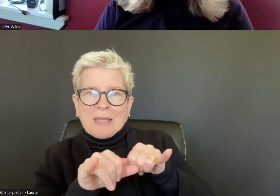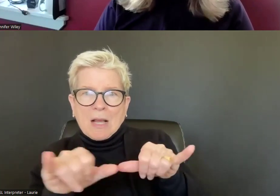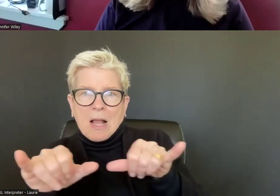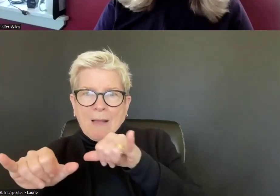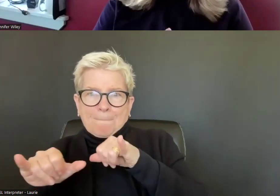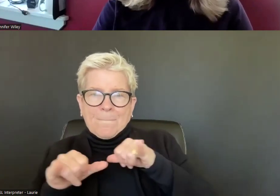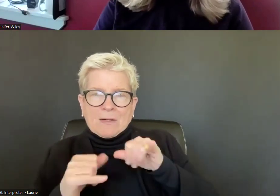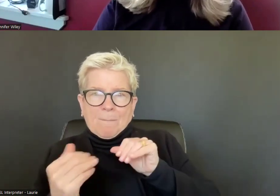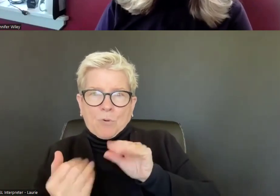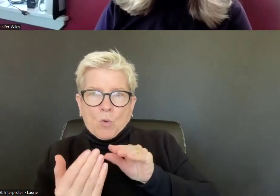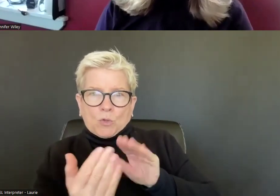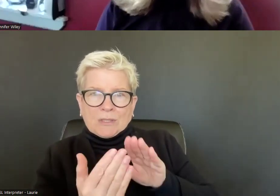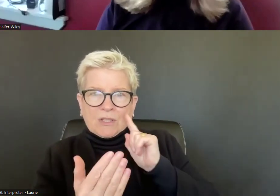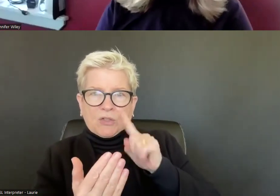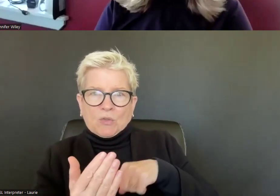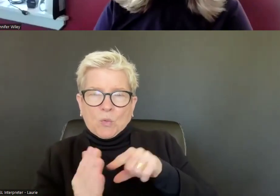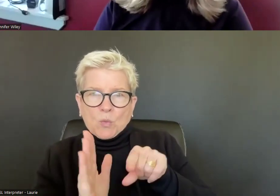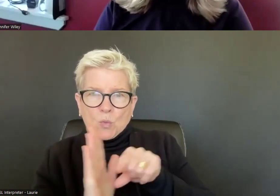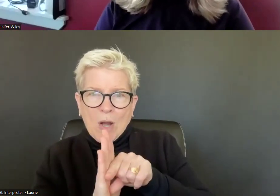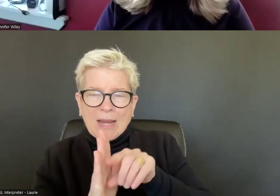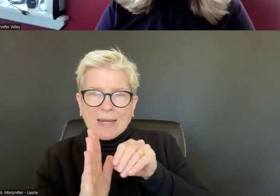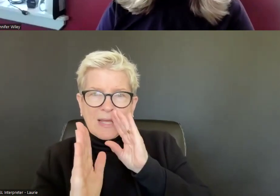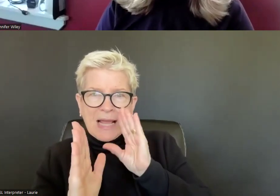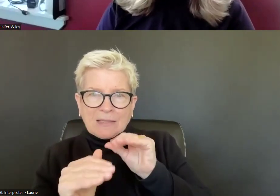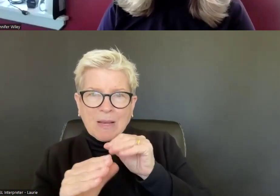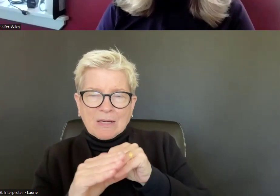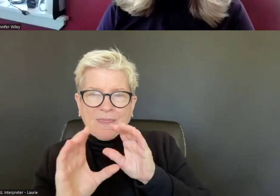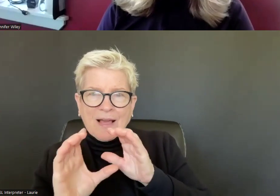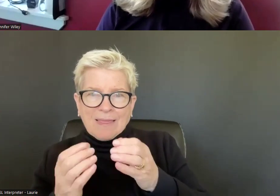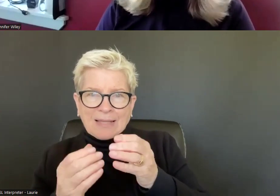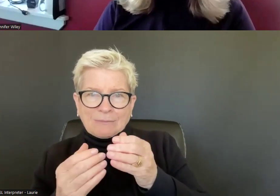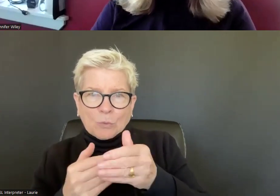possible for the the ambitious in the room that might be admin or counselors